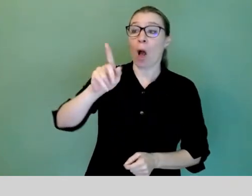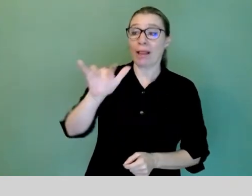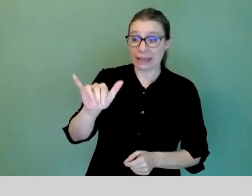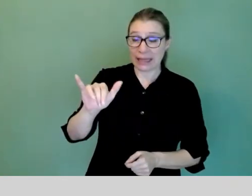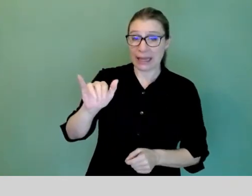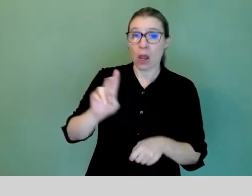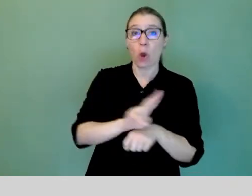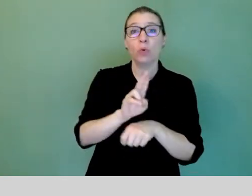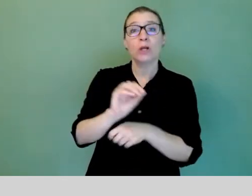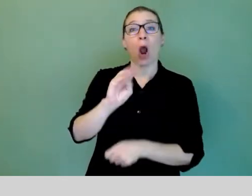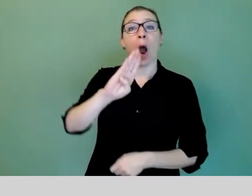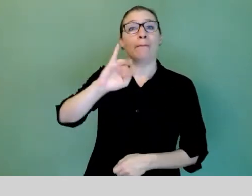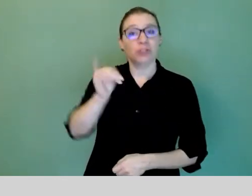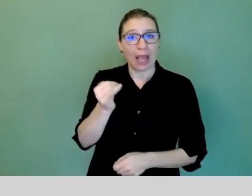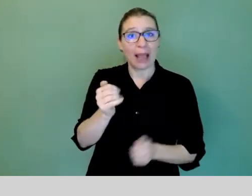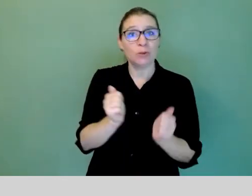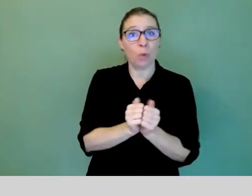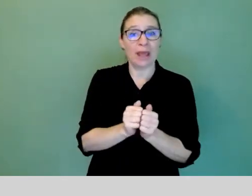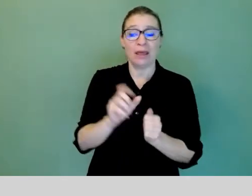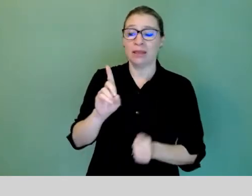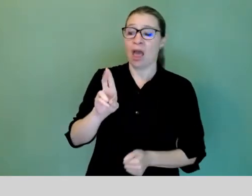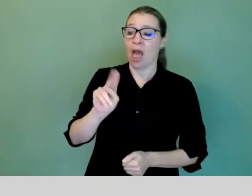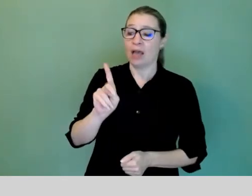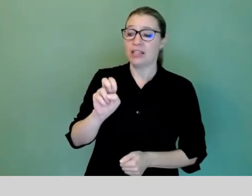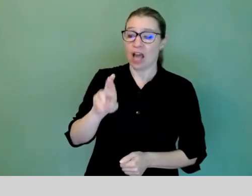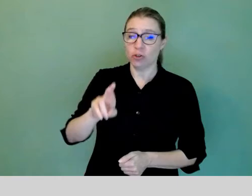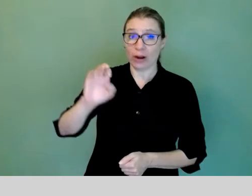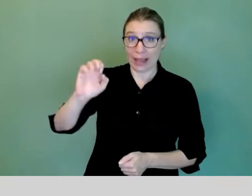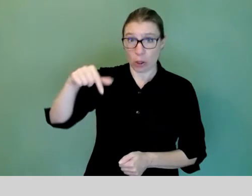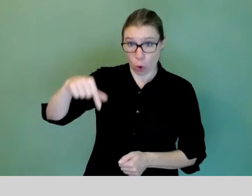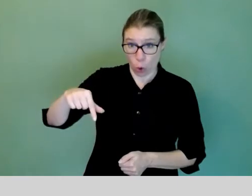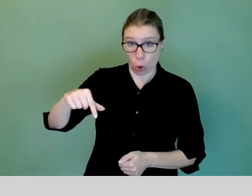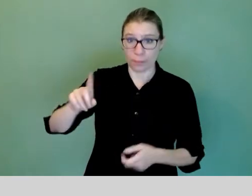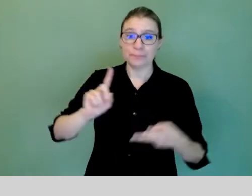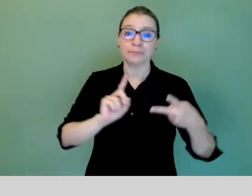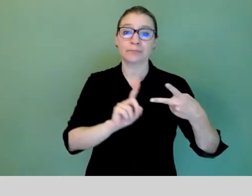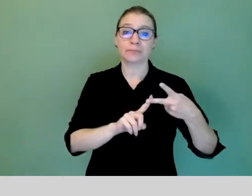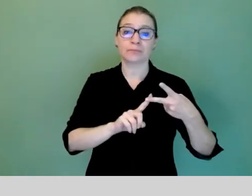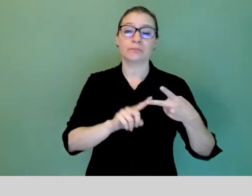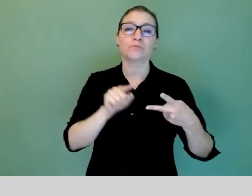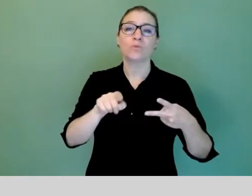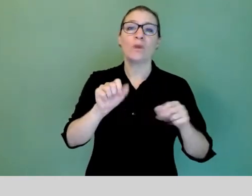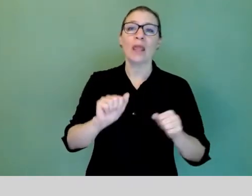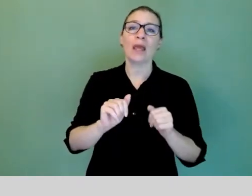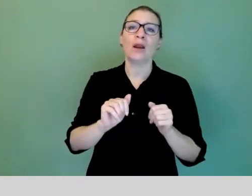by implementing dunder eq. I've also shown you how you can overload subtraction